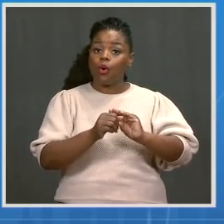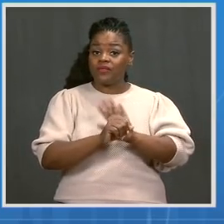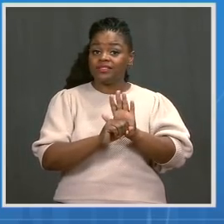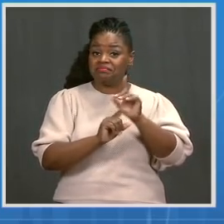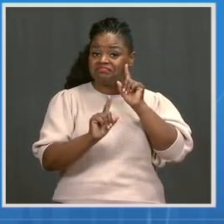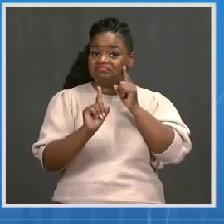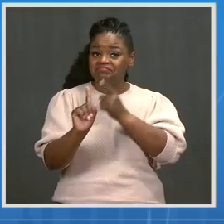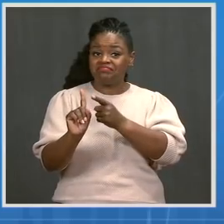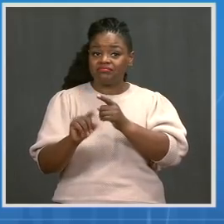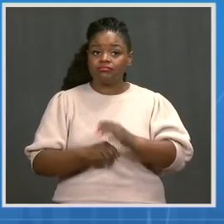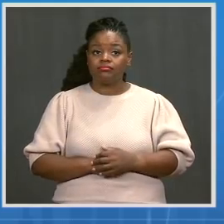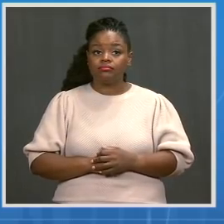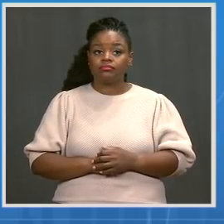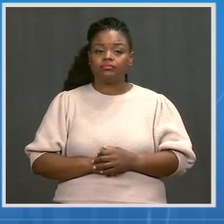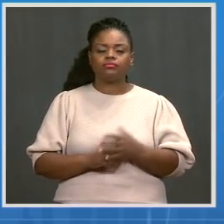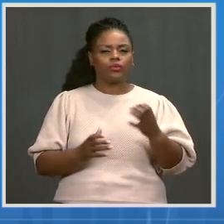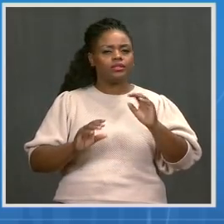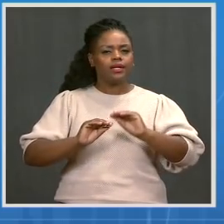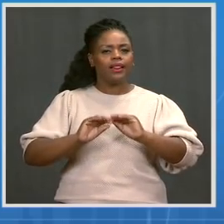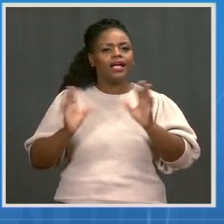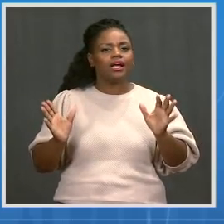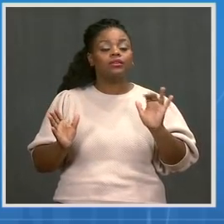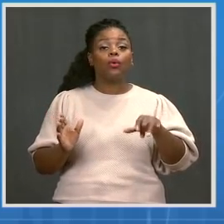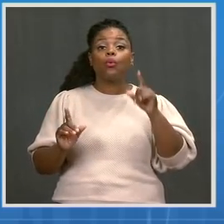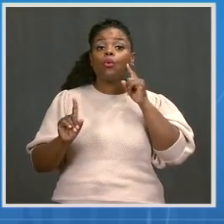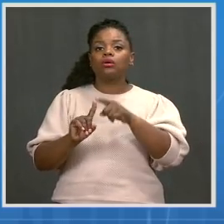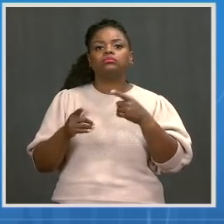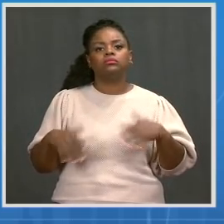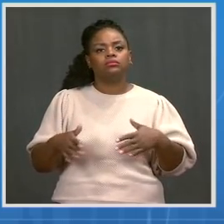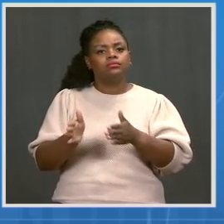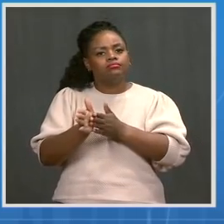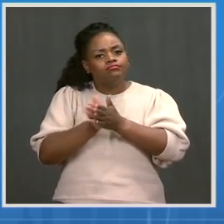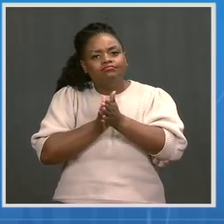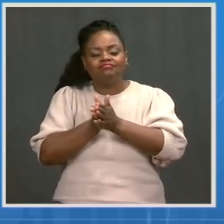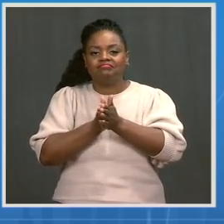very ambitious goal would require. First, we needed to build on the work